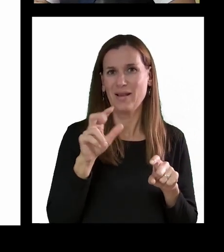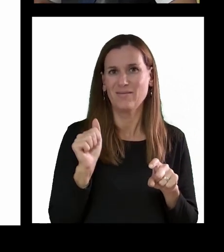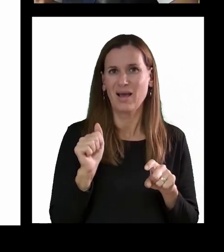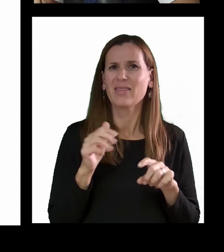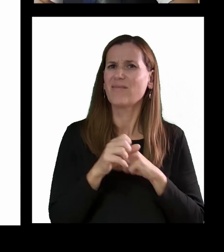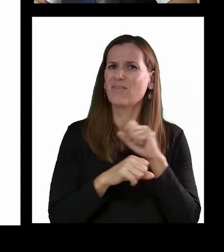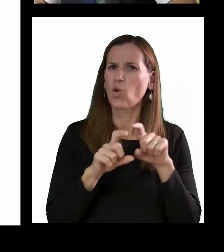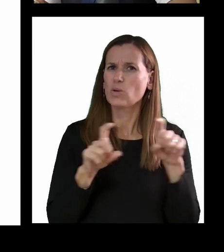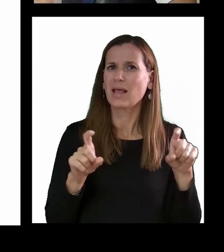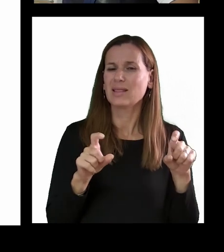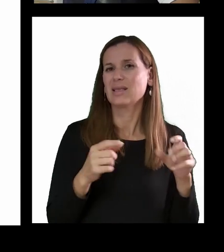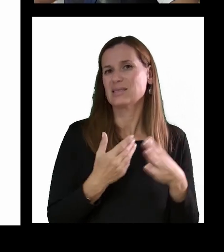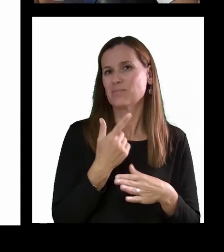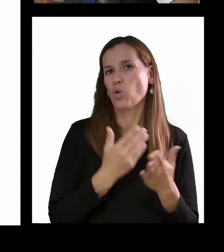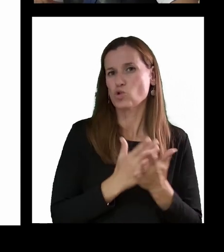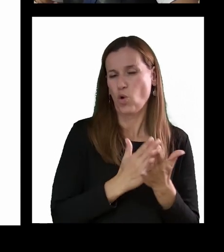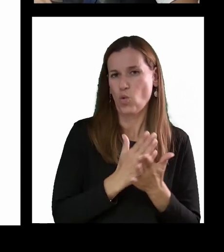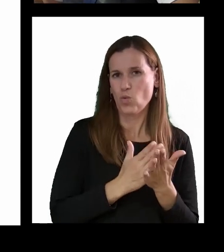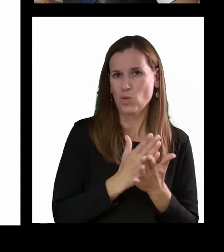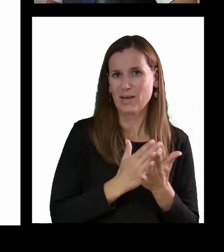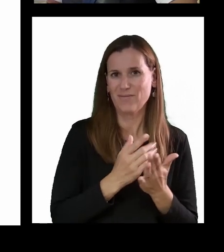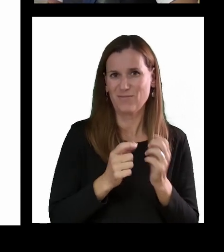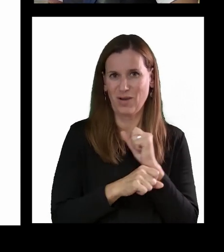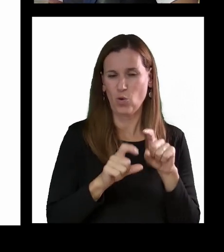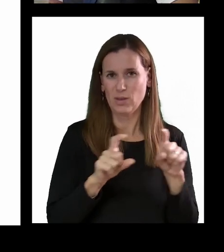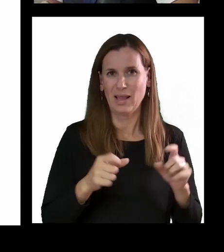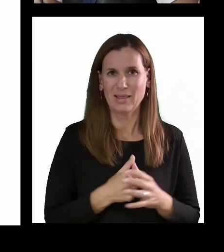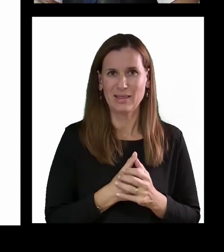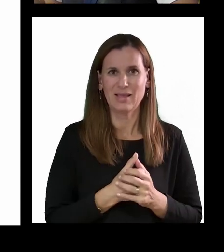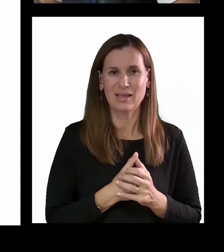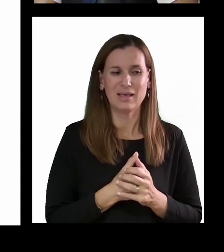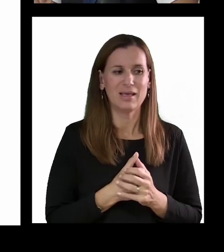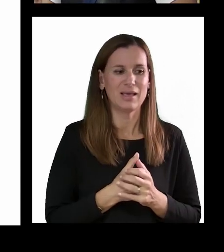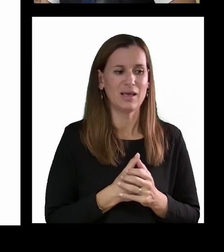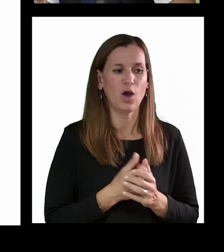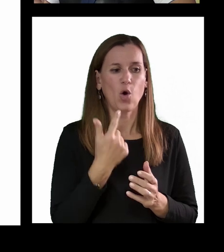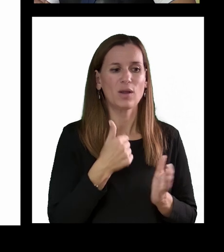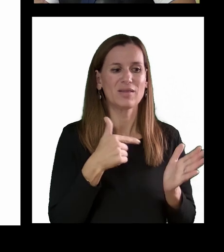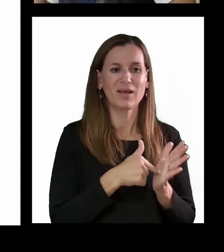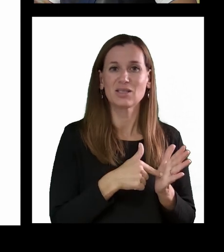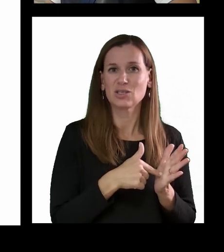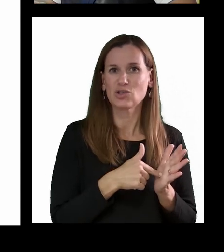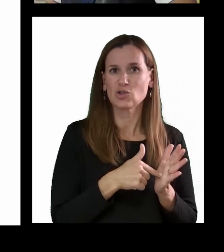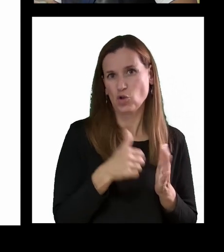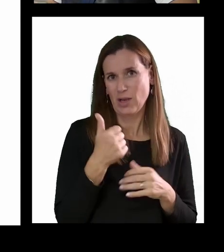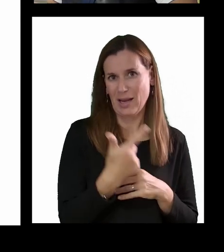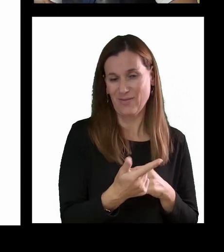at the beginning, but is extended to other faculties from 2021. So that was the first time and